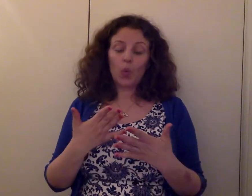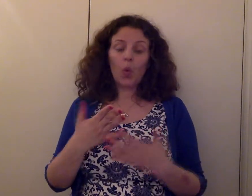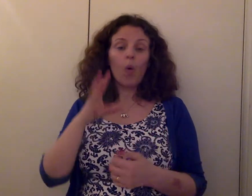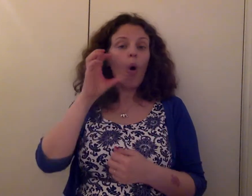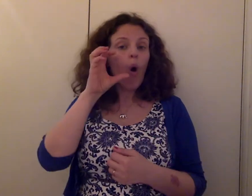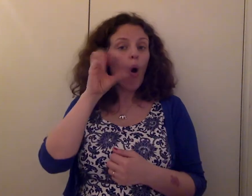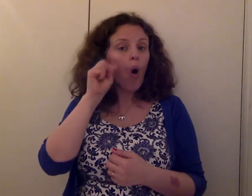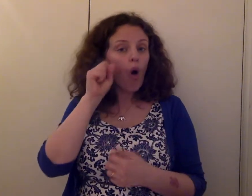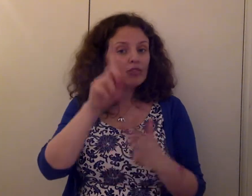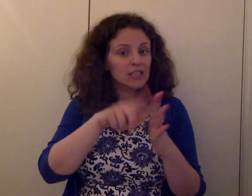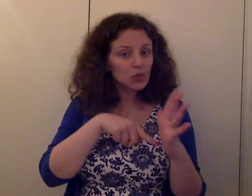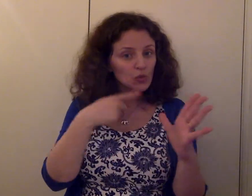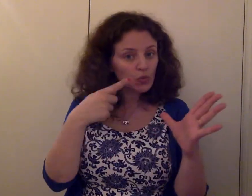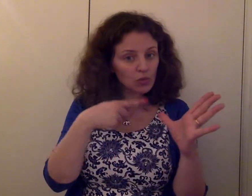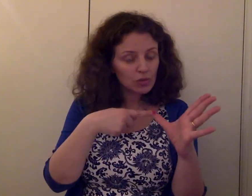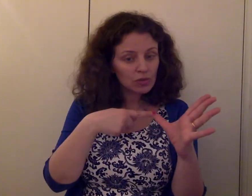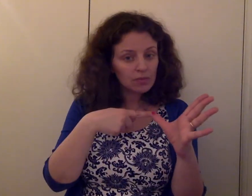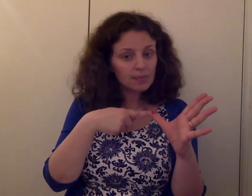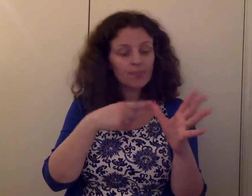Orange juice